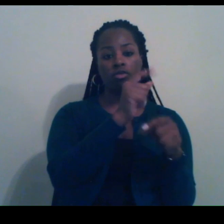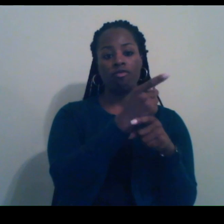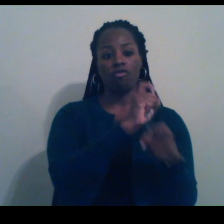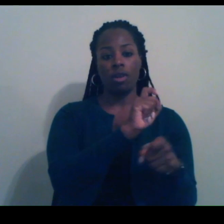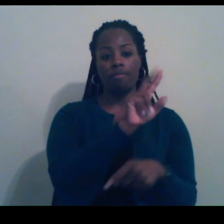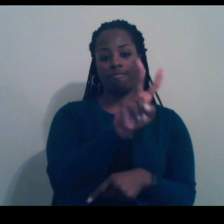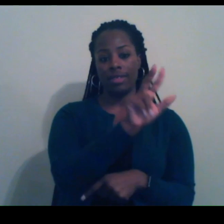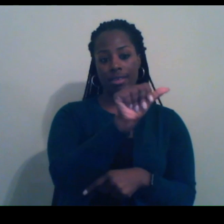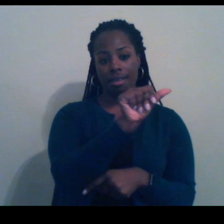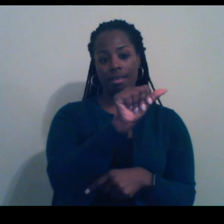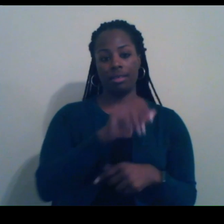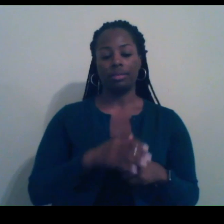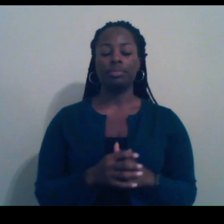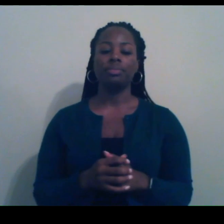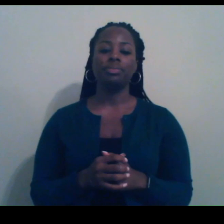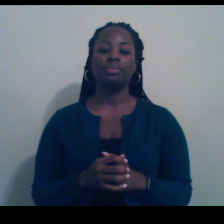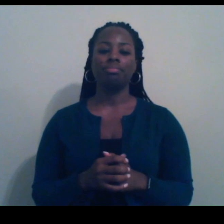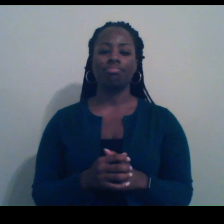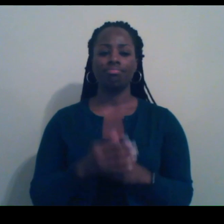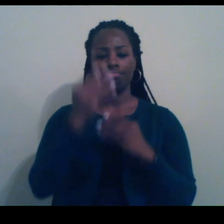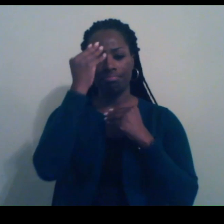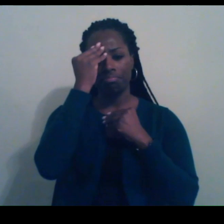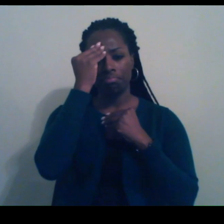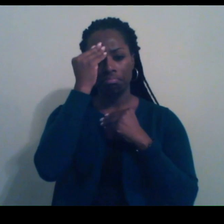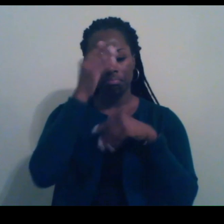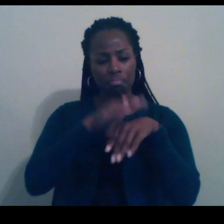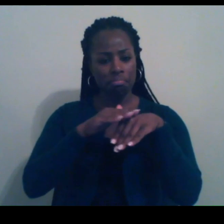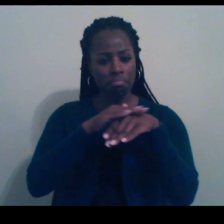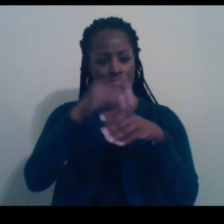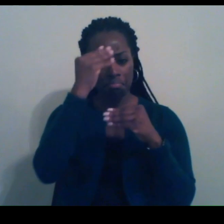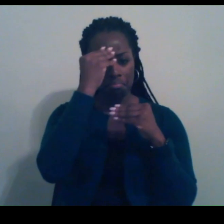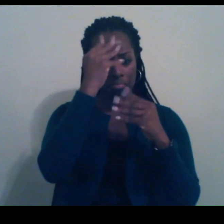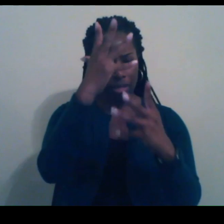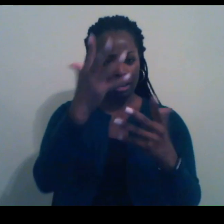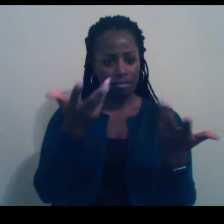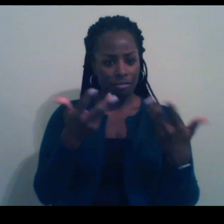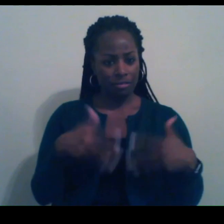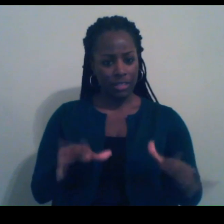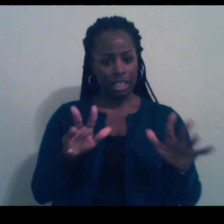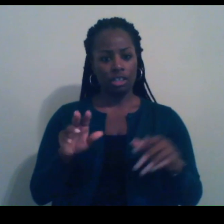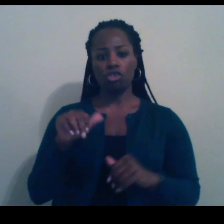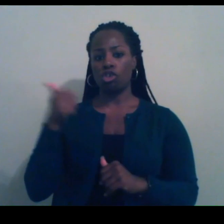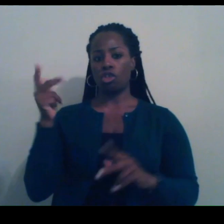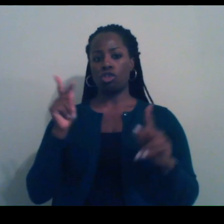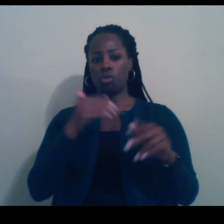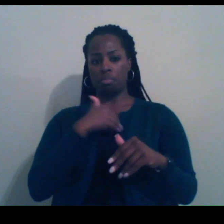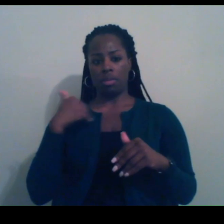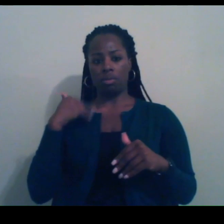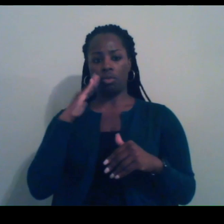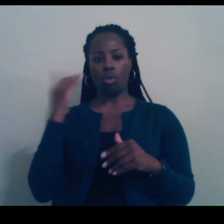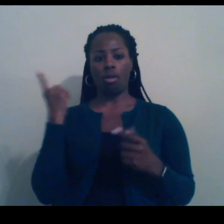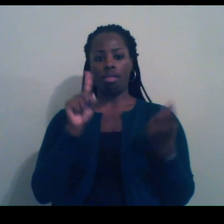first a few basic facts and reports and then we'll hear from some other members of the task force about ongoing efforts